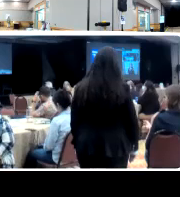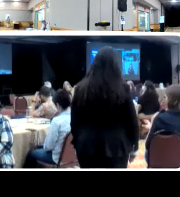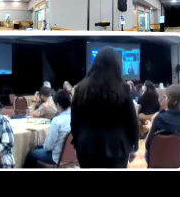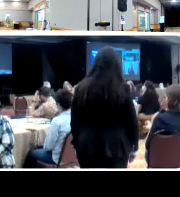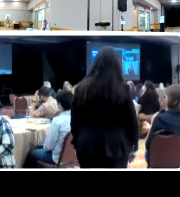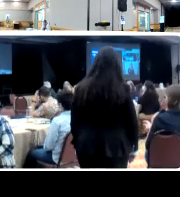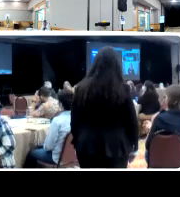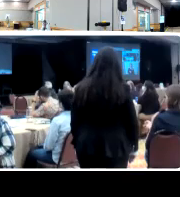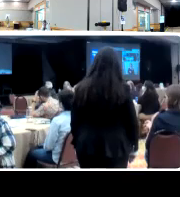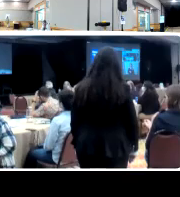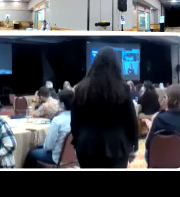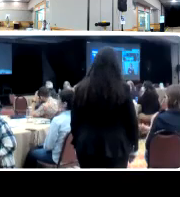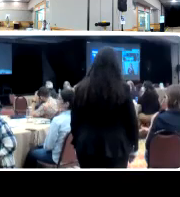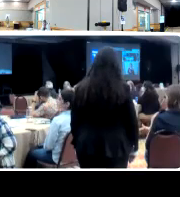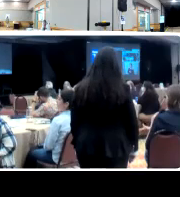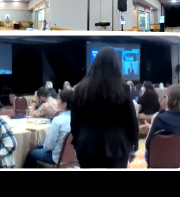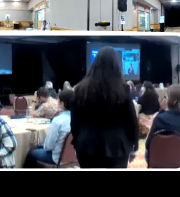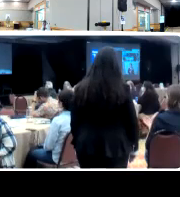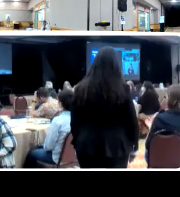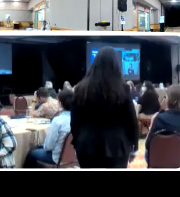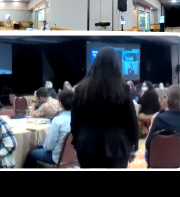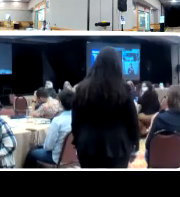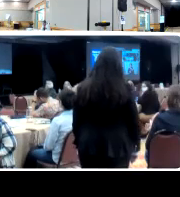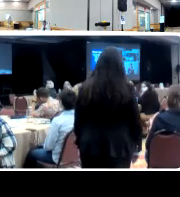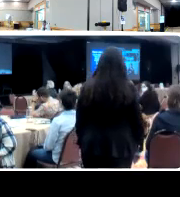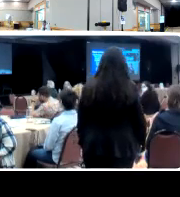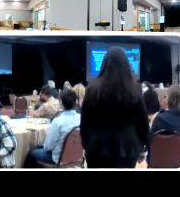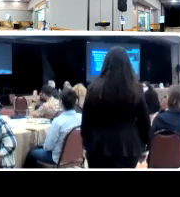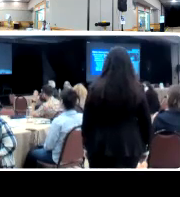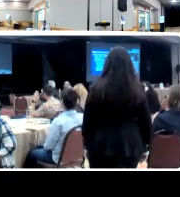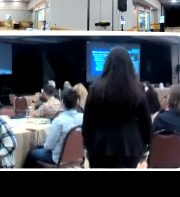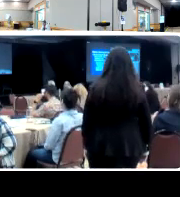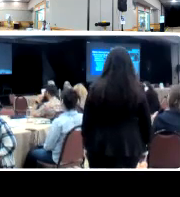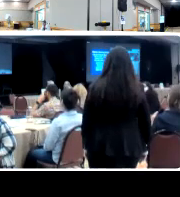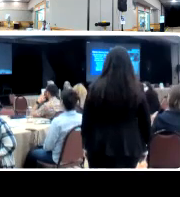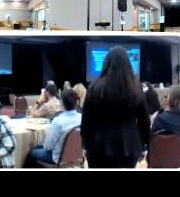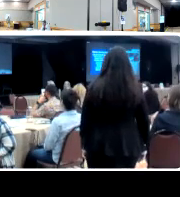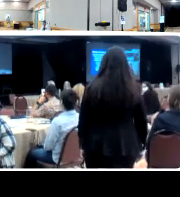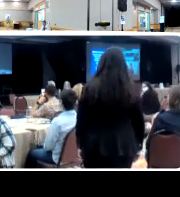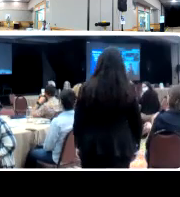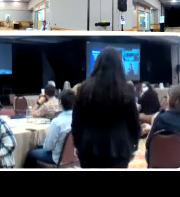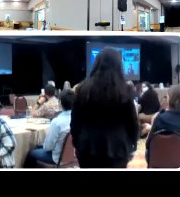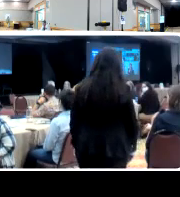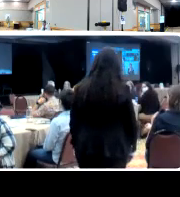to increase that's when we pull out the registry, we call them and see what